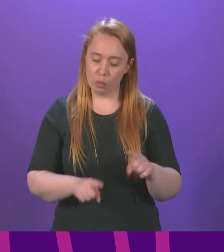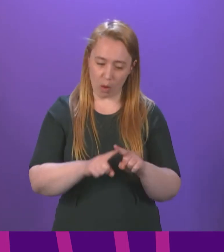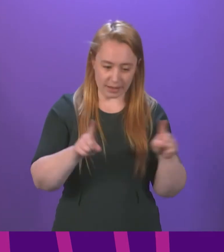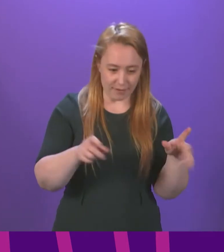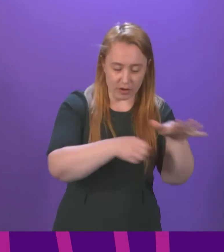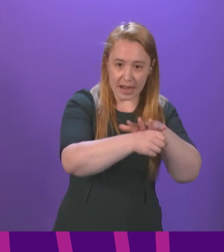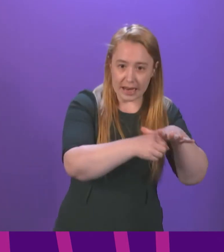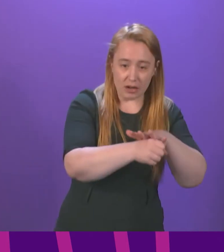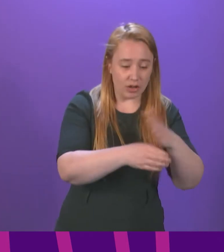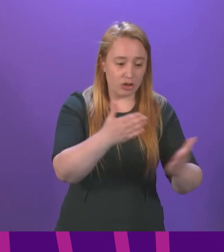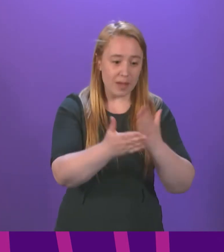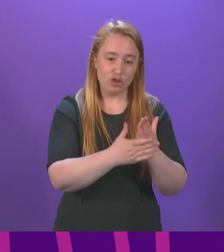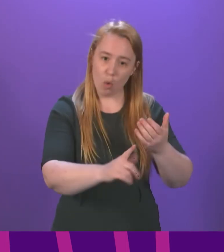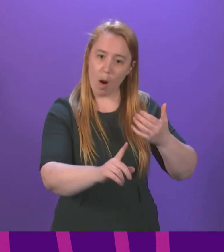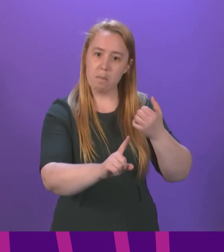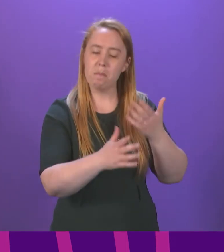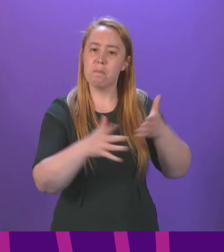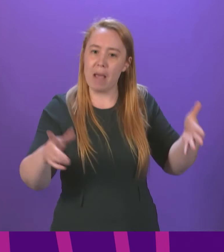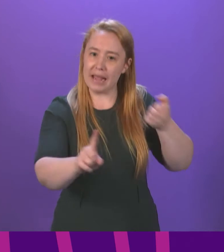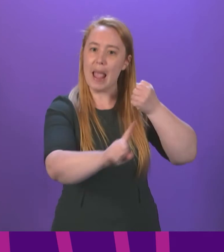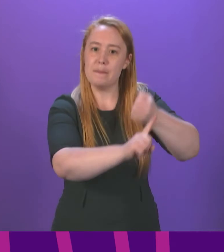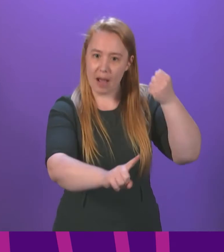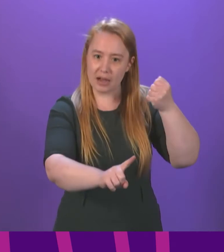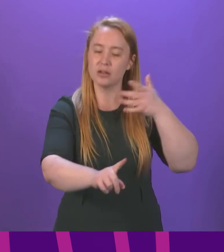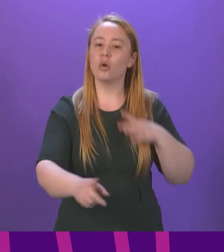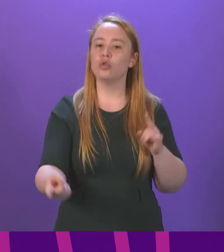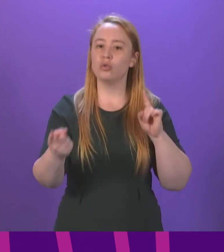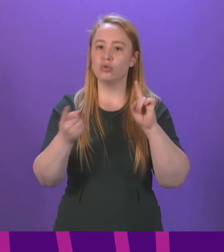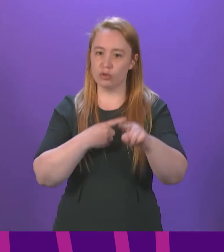we believe it can have the greatest impact as part of our response to the pandemic. That